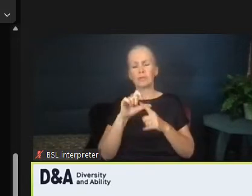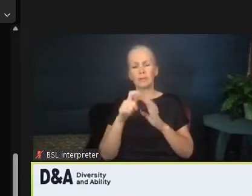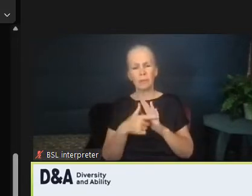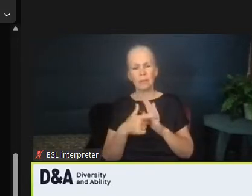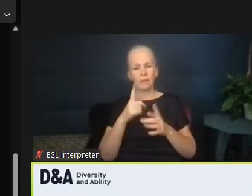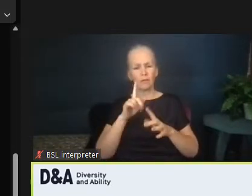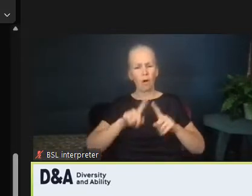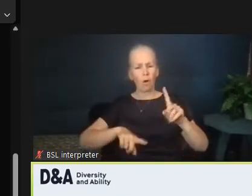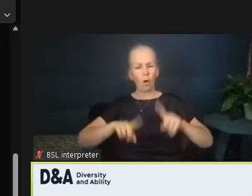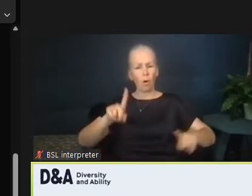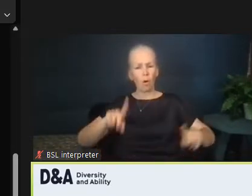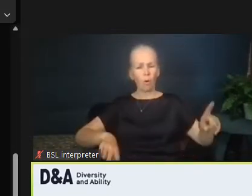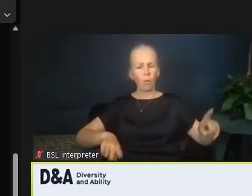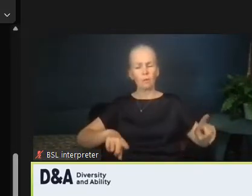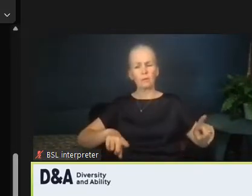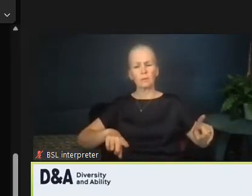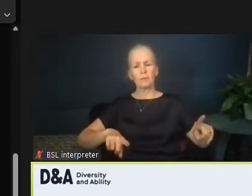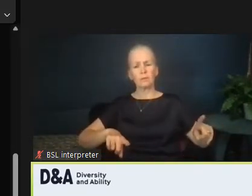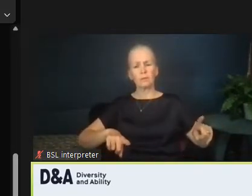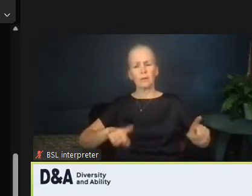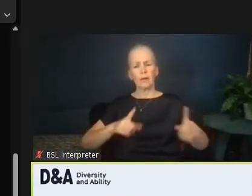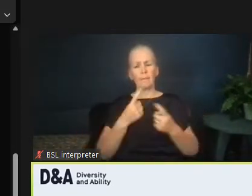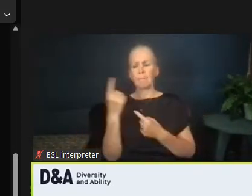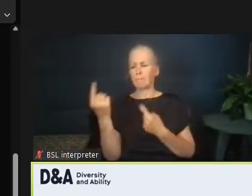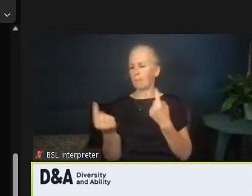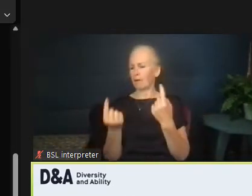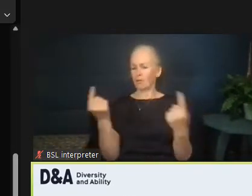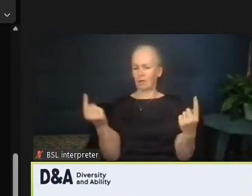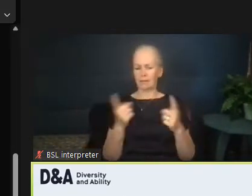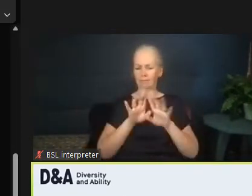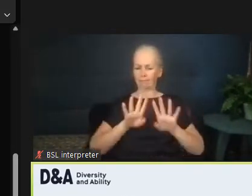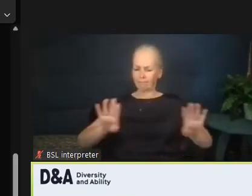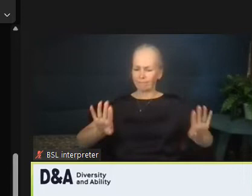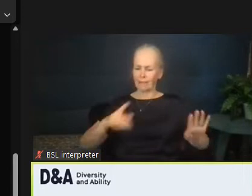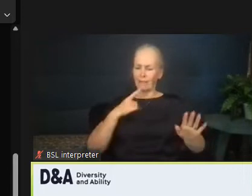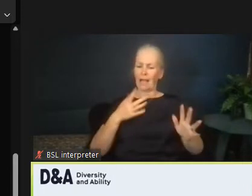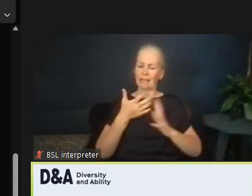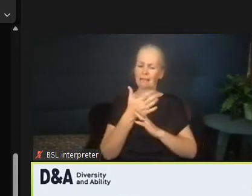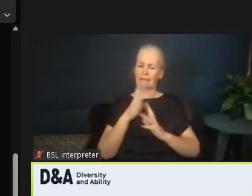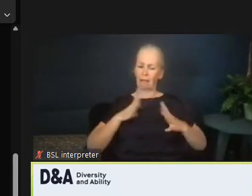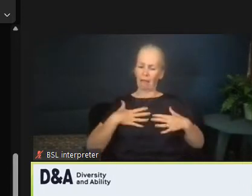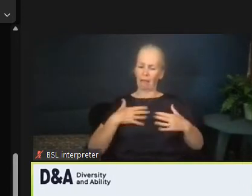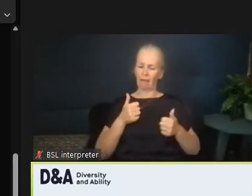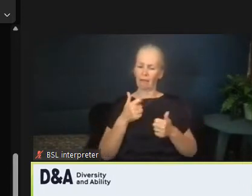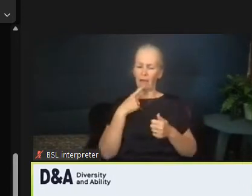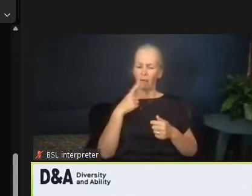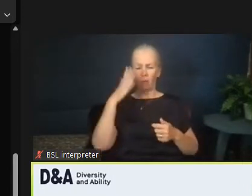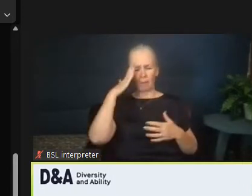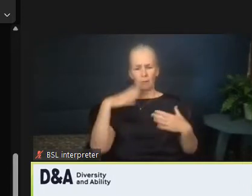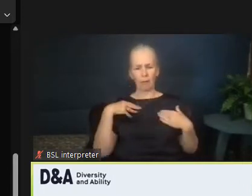of sort of marginalisations in terms of accessing health care, accessing mental health services,